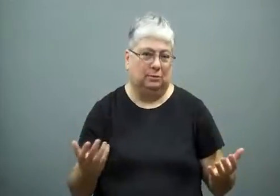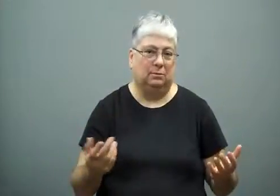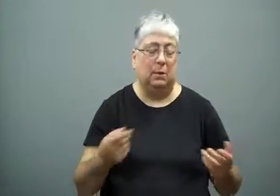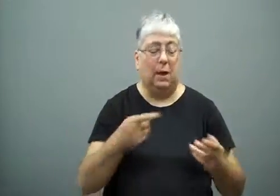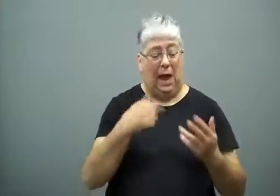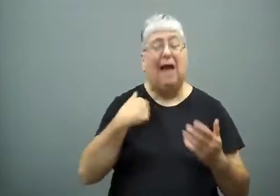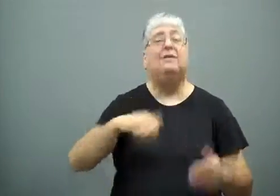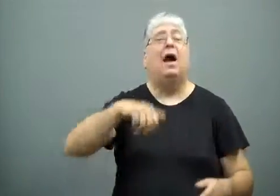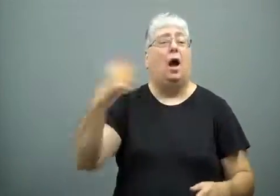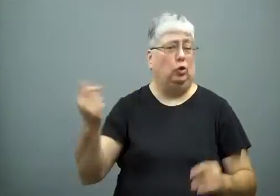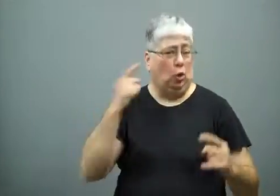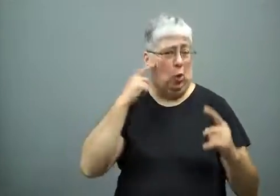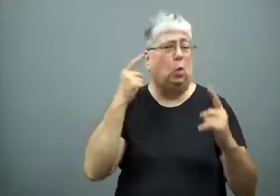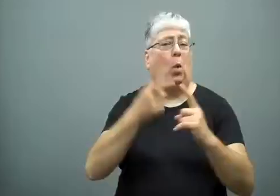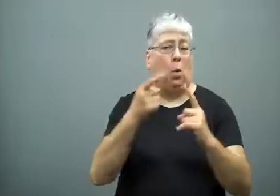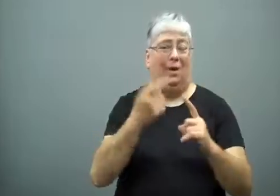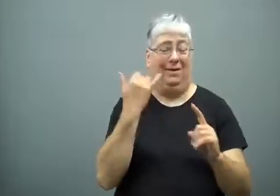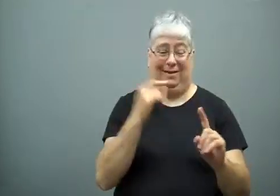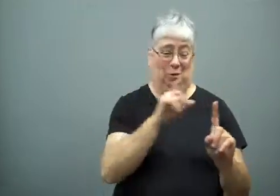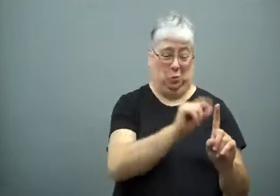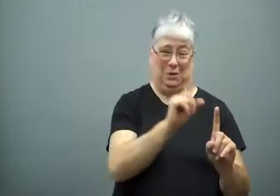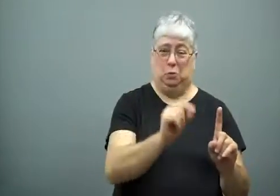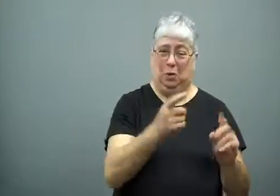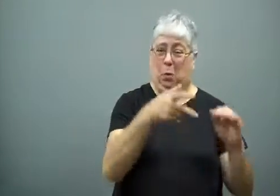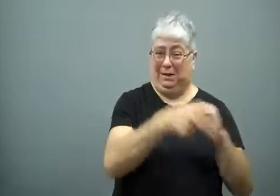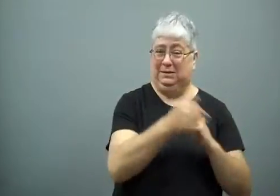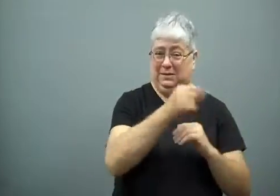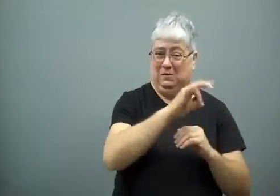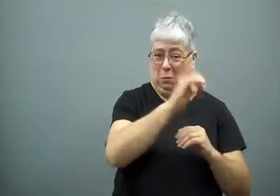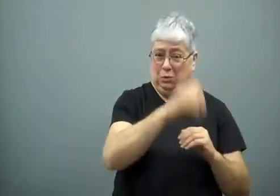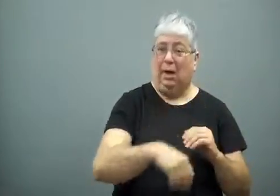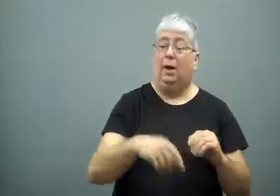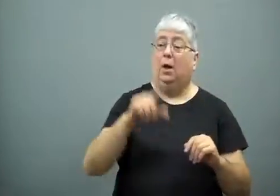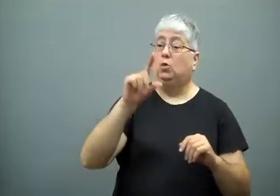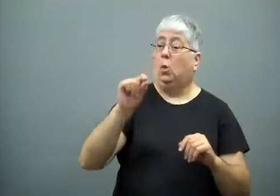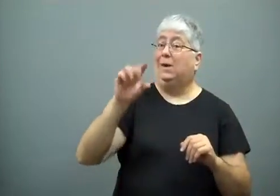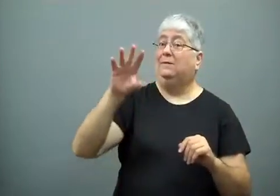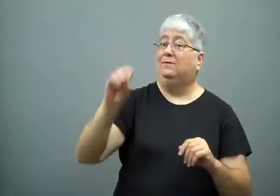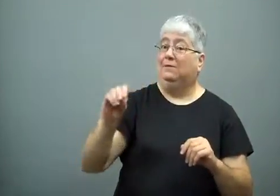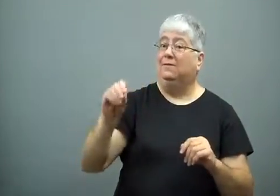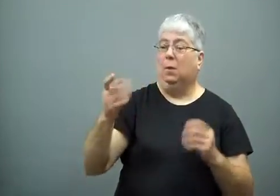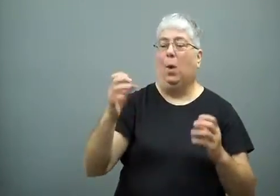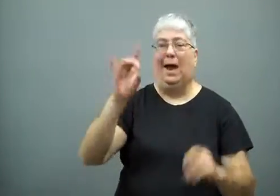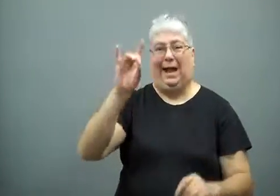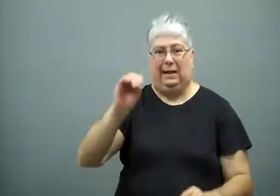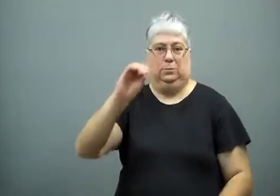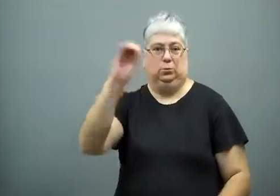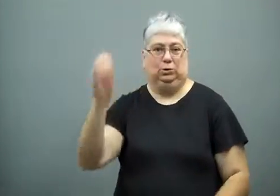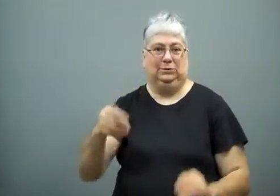Besides the 17% reduction by 2020, there is another goal.